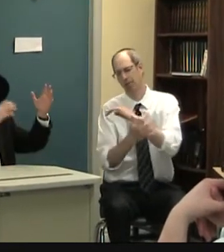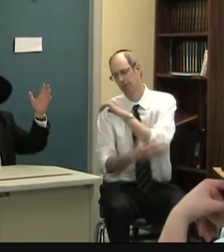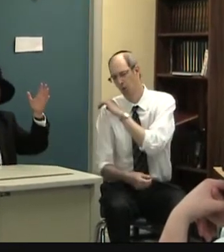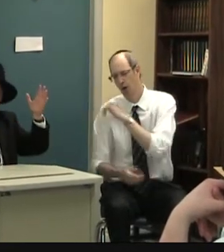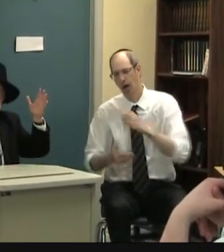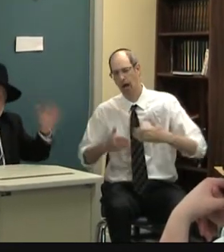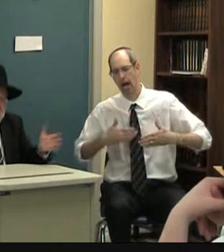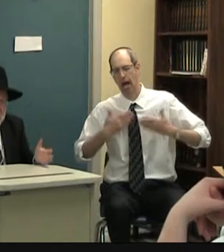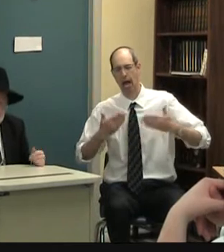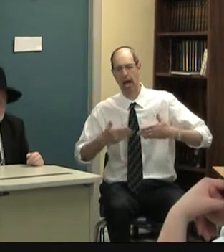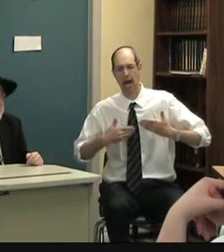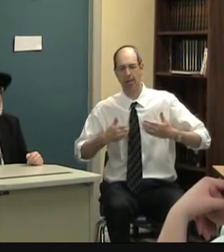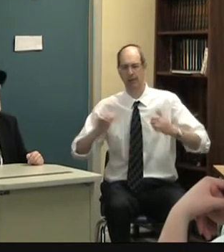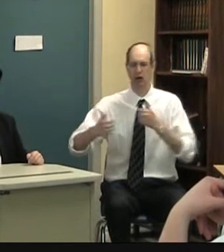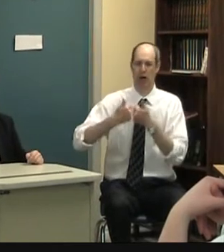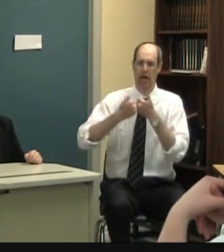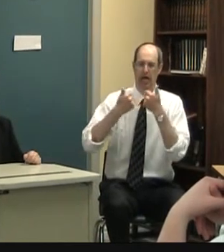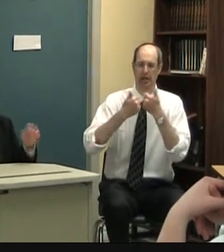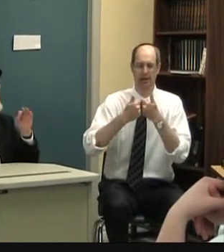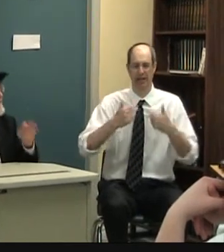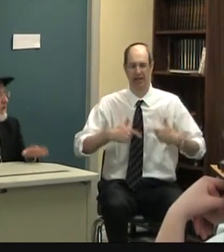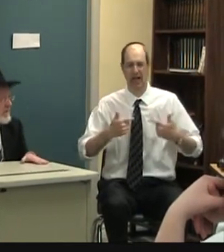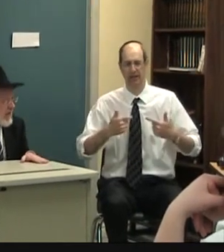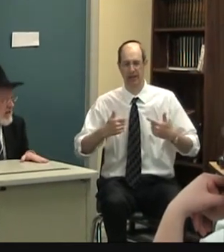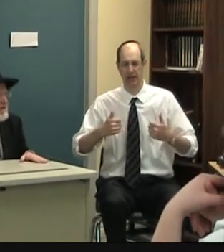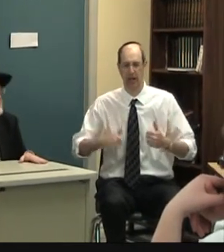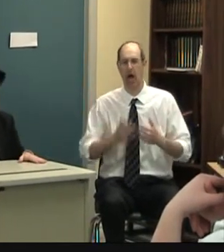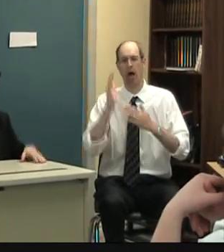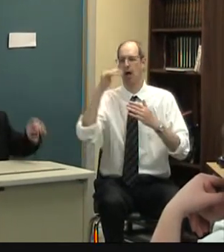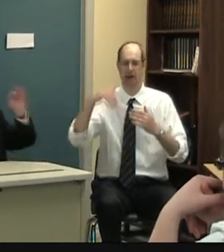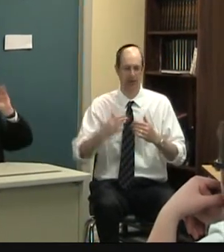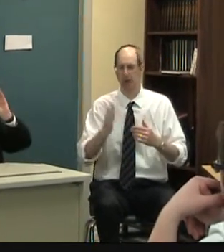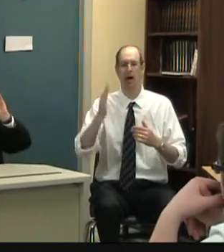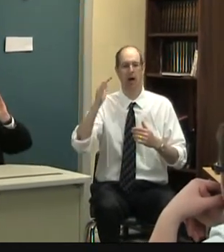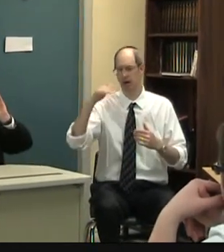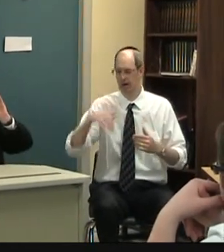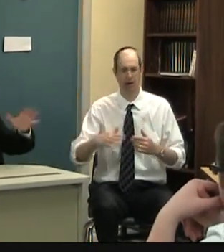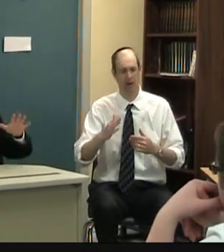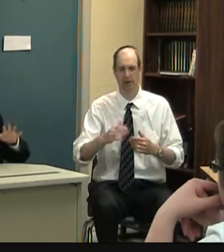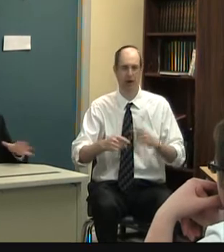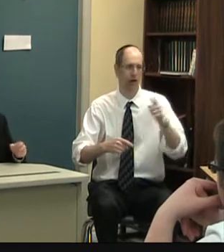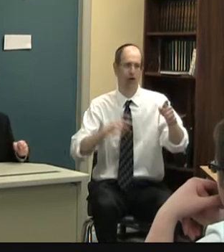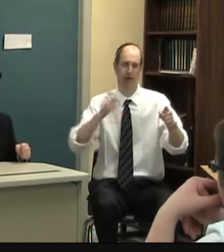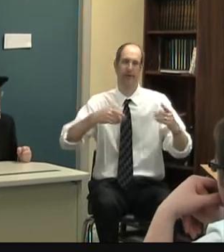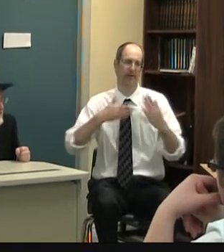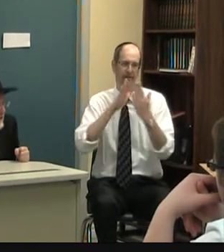goes in this challenges life is a constant up and down and please god in your life too shouldn't face downs you should only have ups